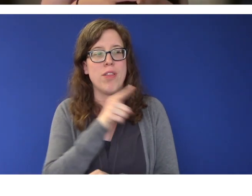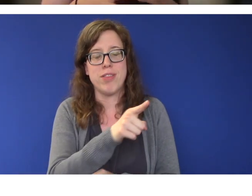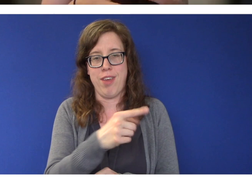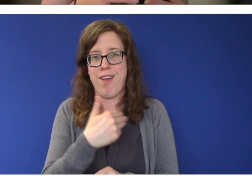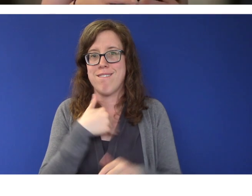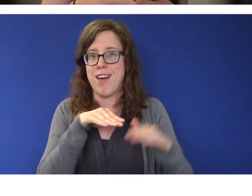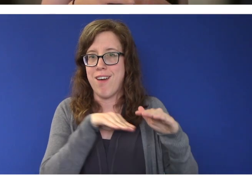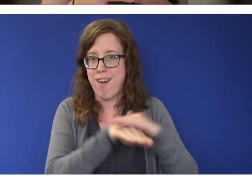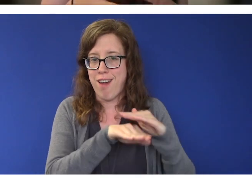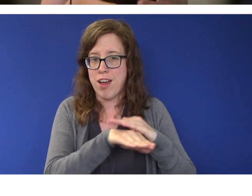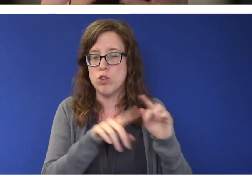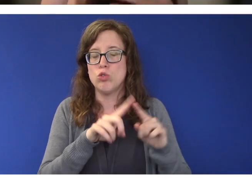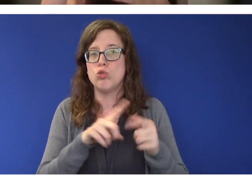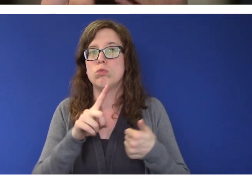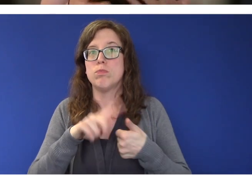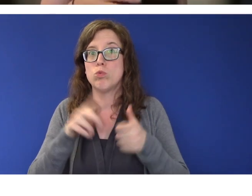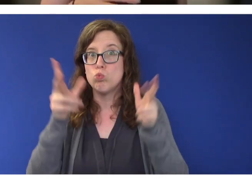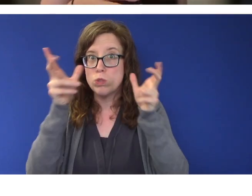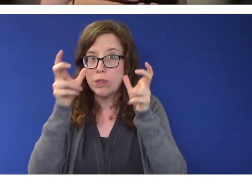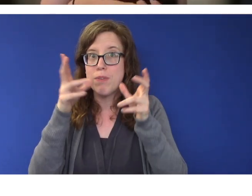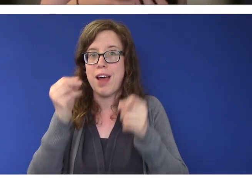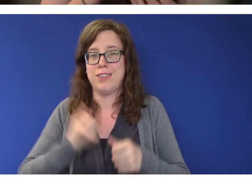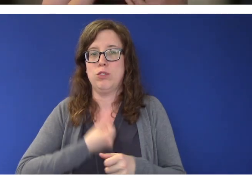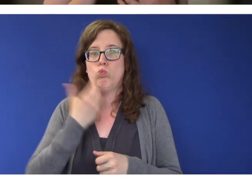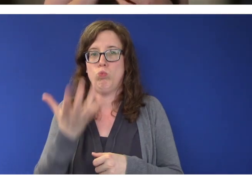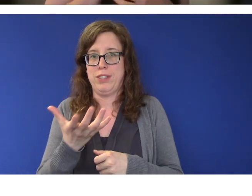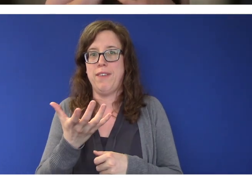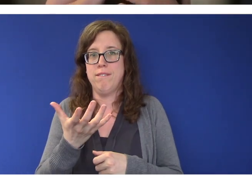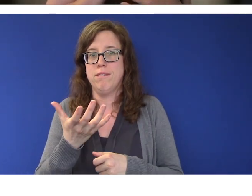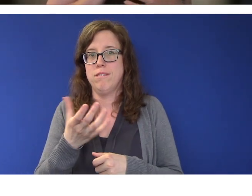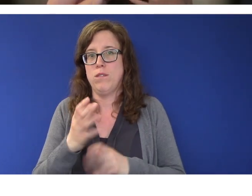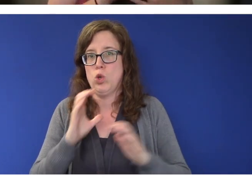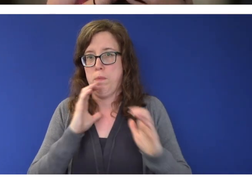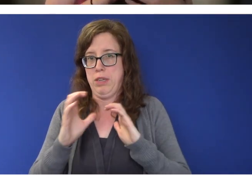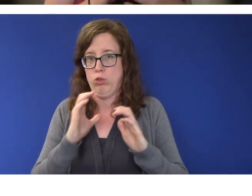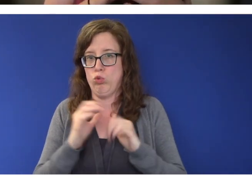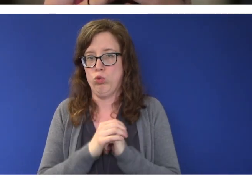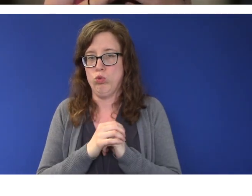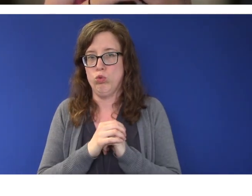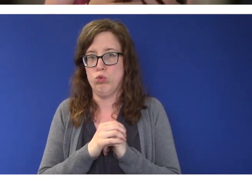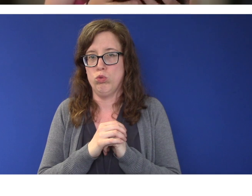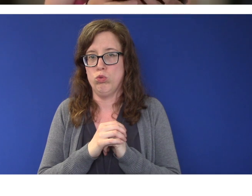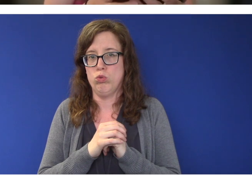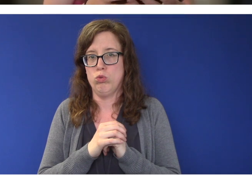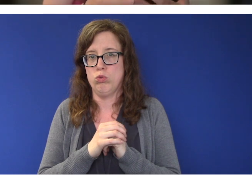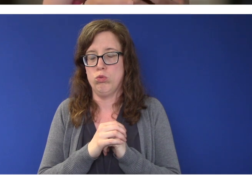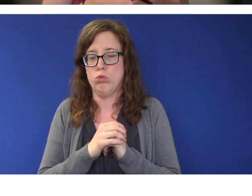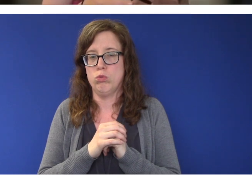has access to both receptive and expressive communication. It’s also important to know